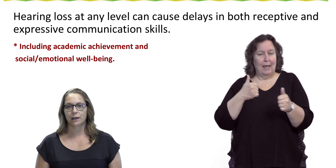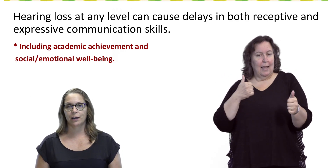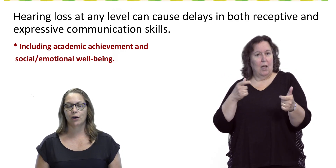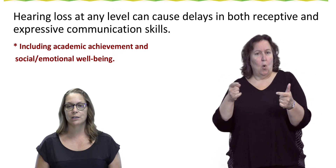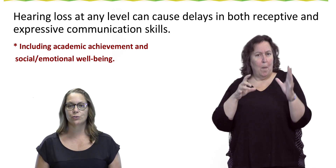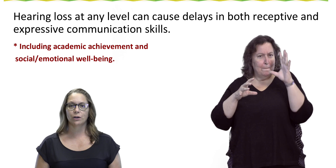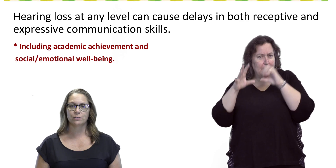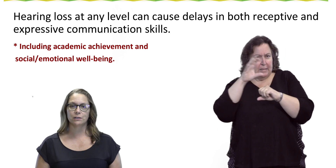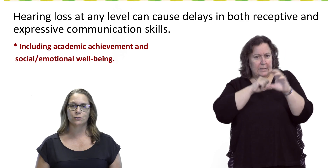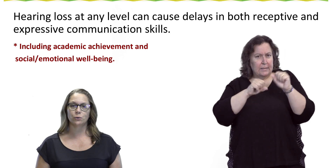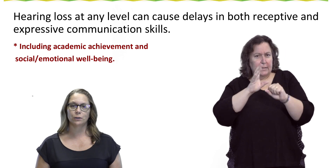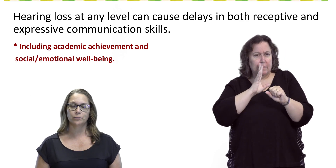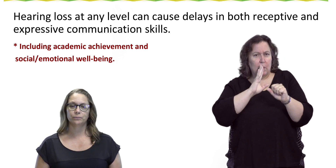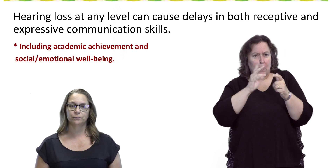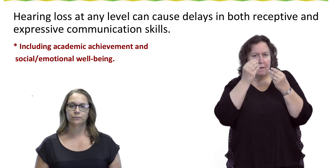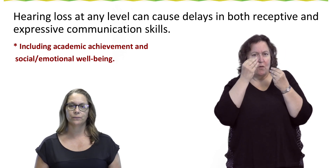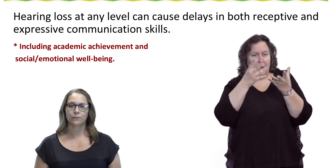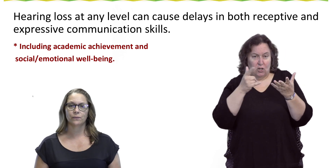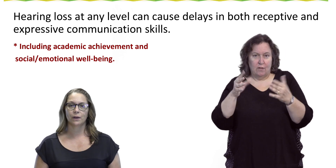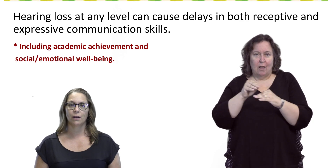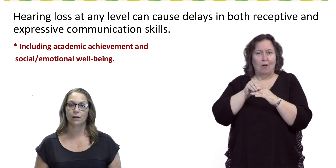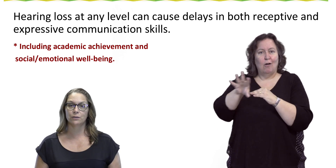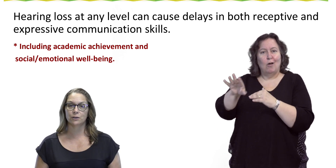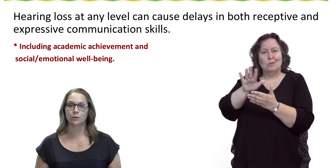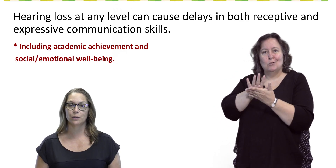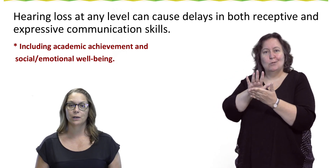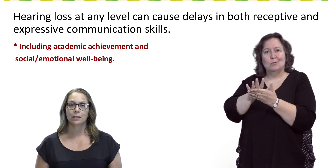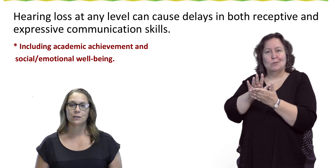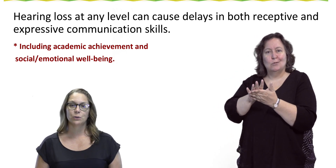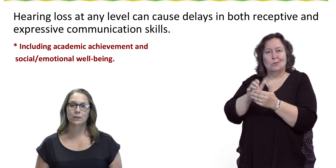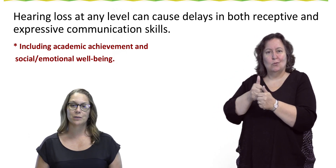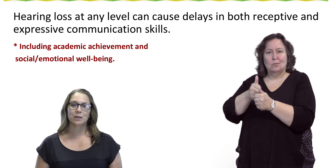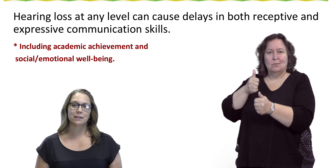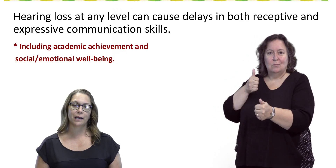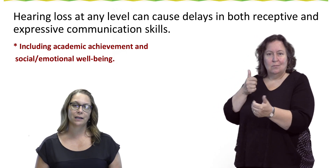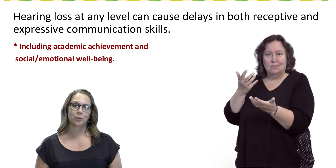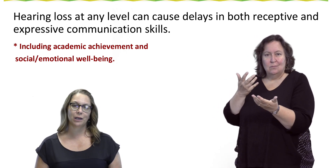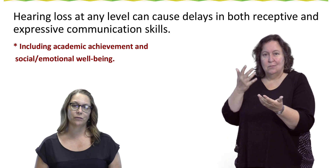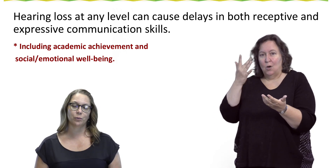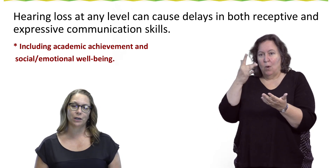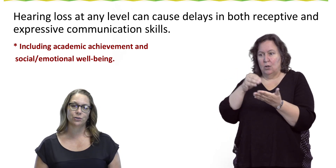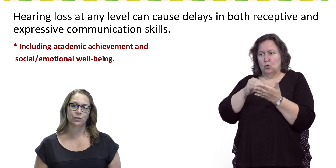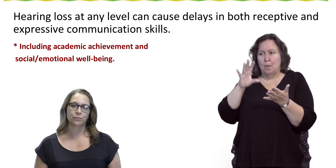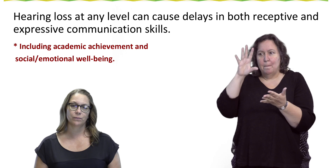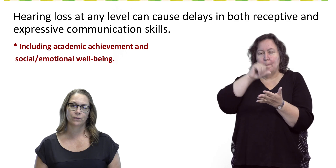can cause struggles in school. Also, students miss academic information